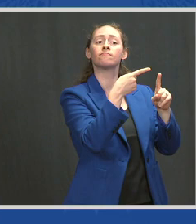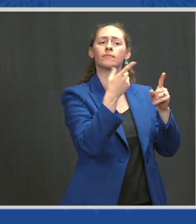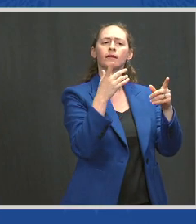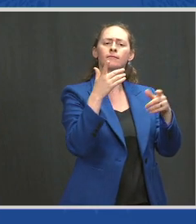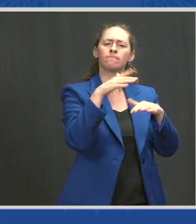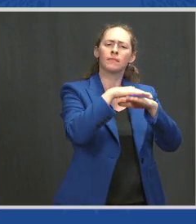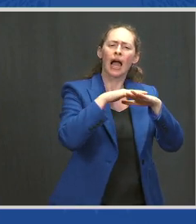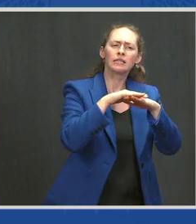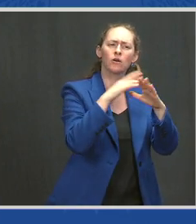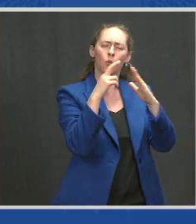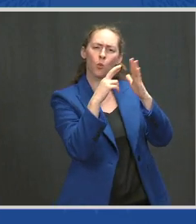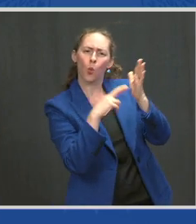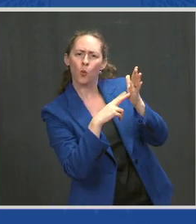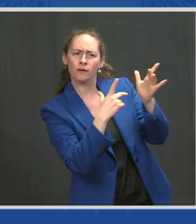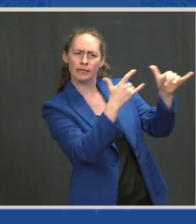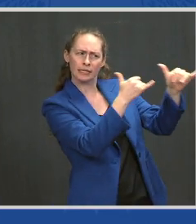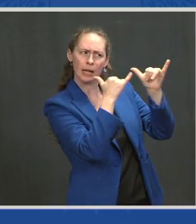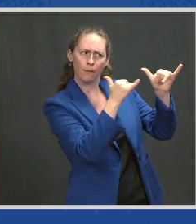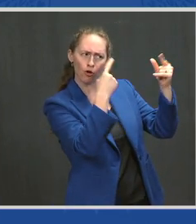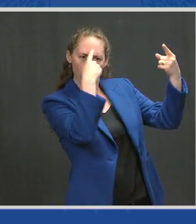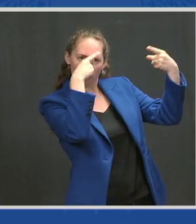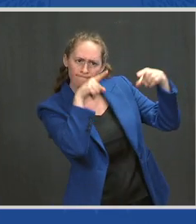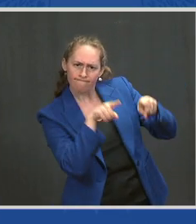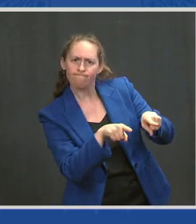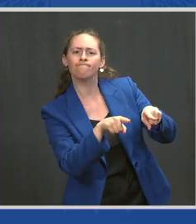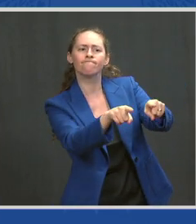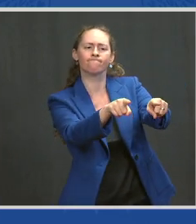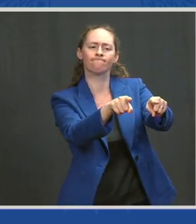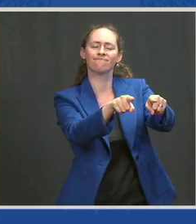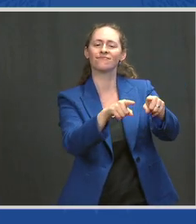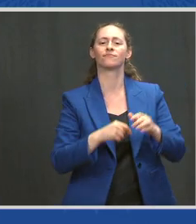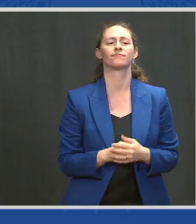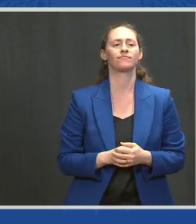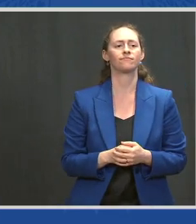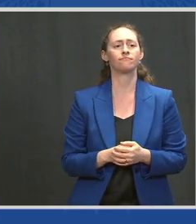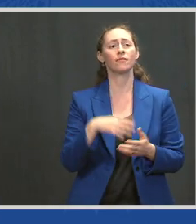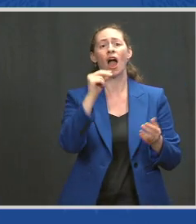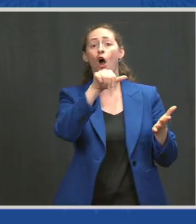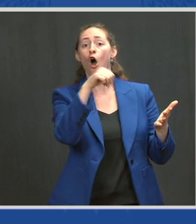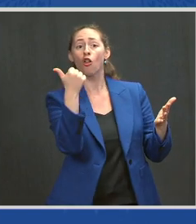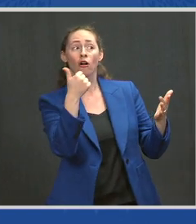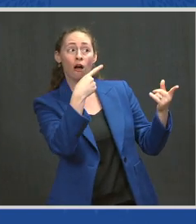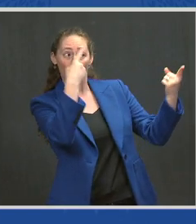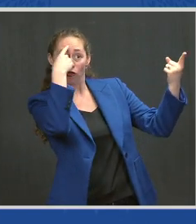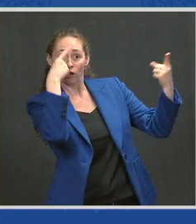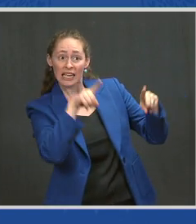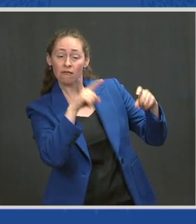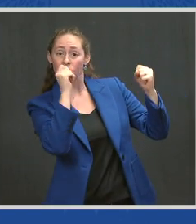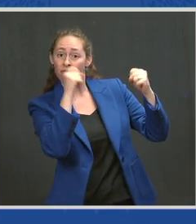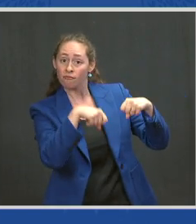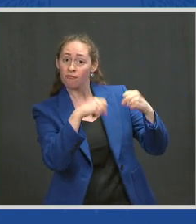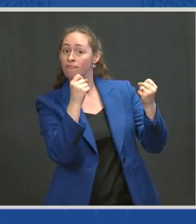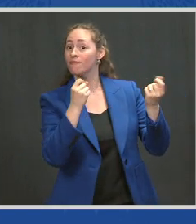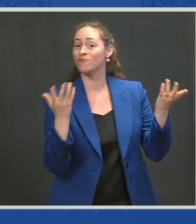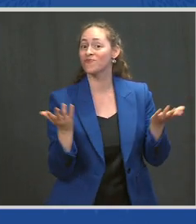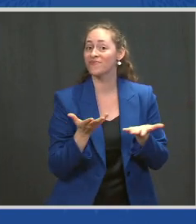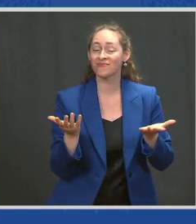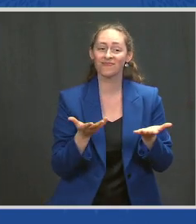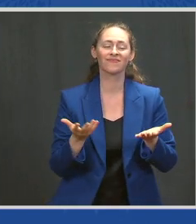I also said there are areas where there's a mutual interest for us to cooperate, for our people -- Russian and American people --